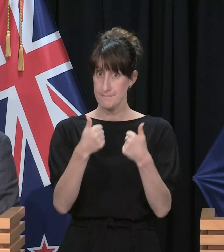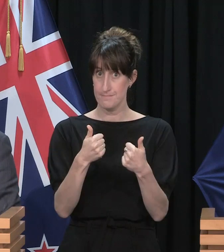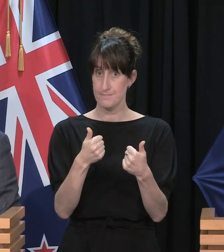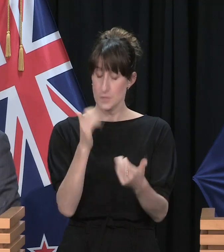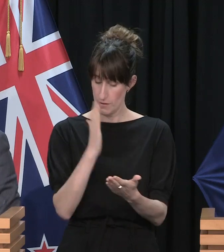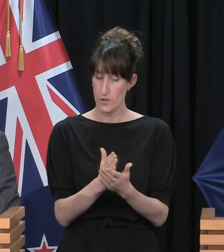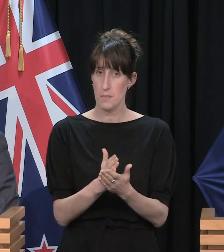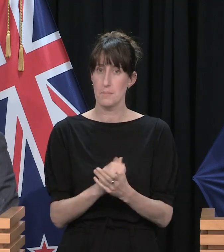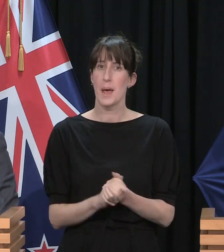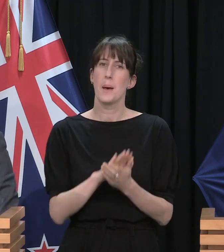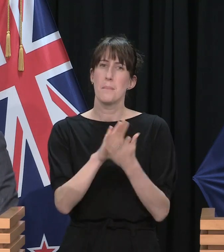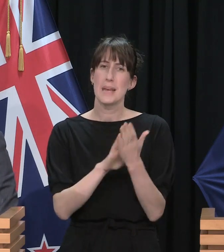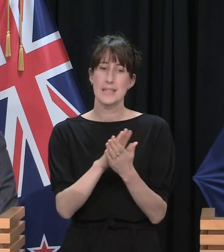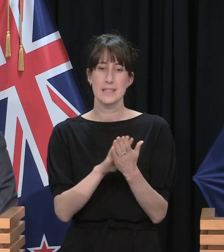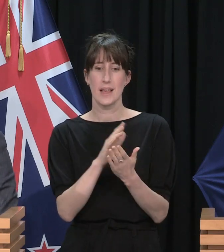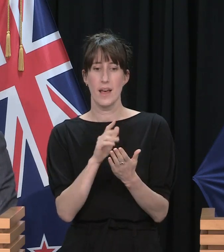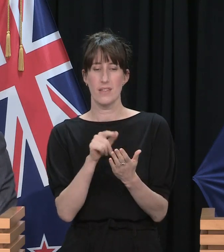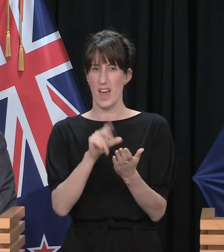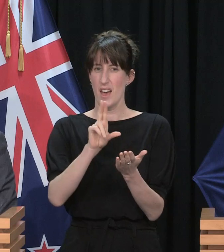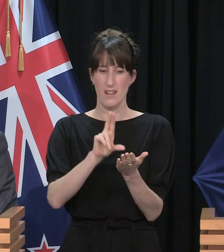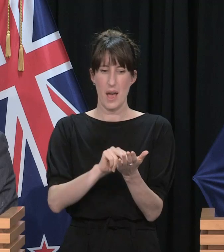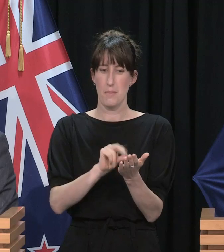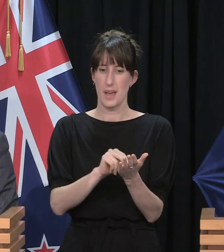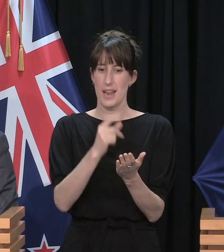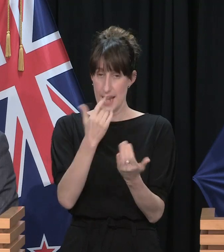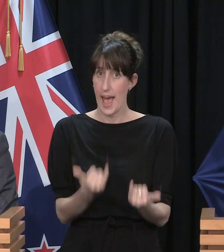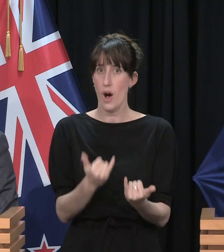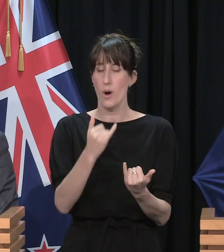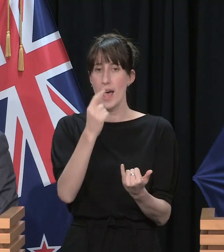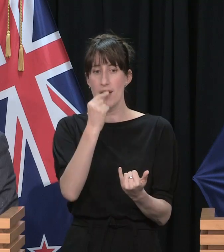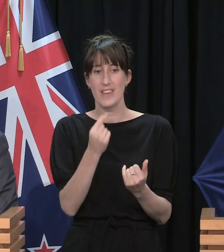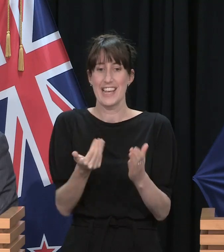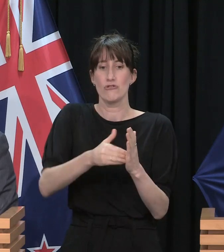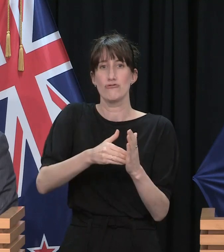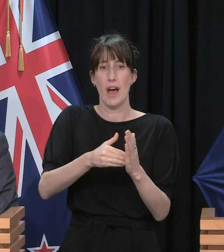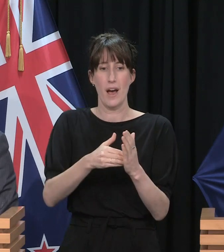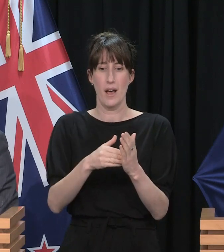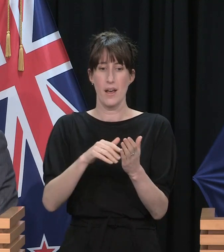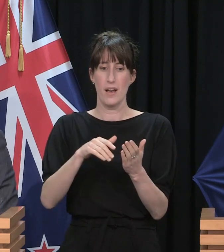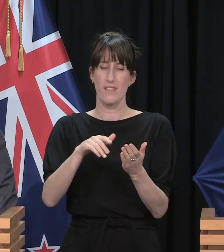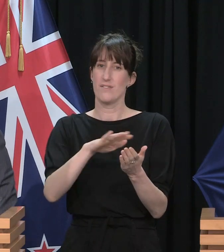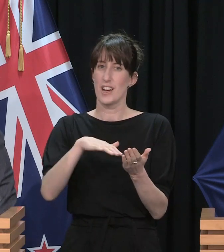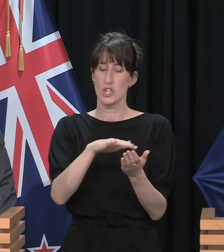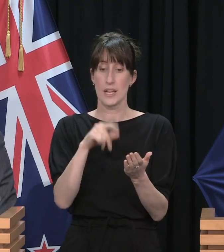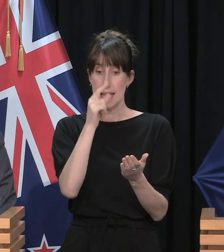is working. The update allows